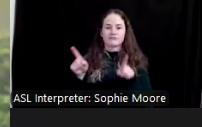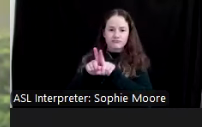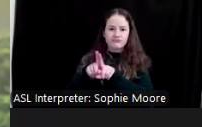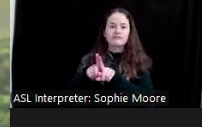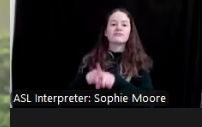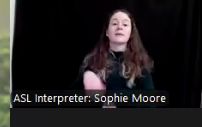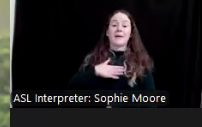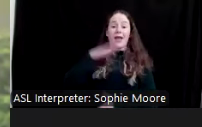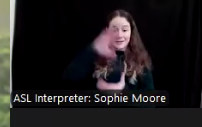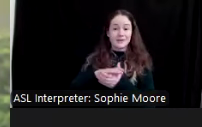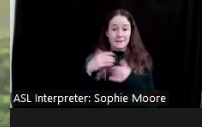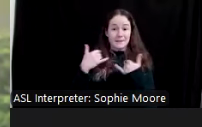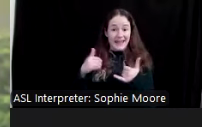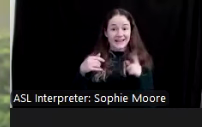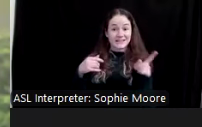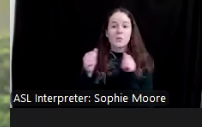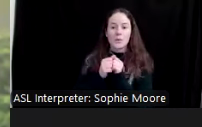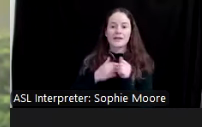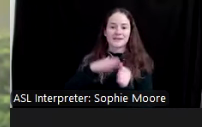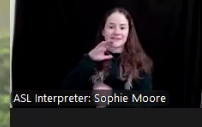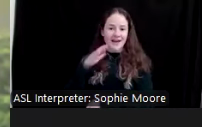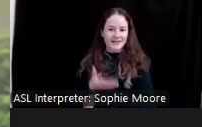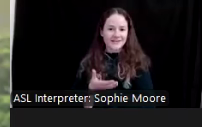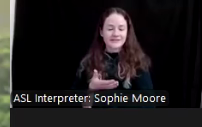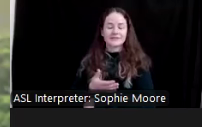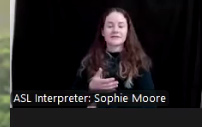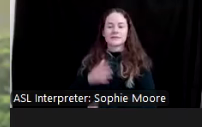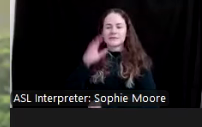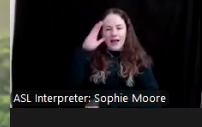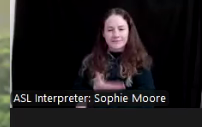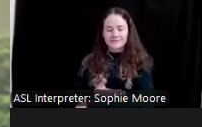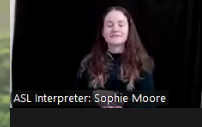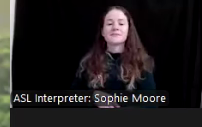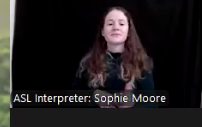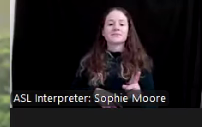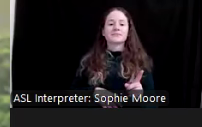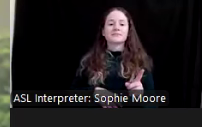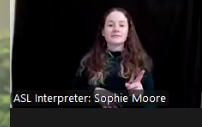to be a botchi event here on campus um later this spring that our son is going to be participating in with one of the